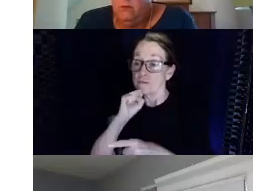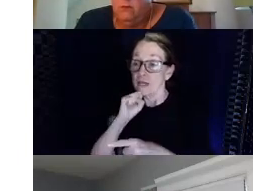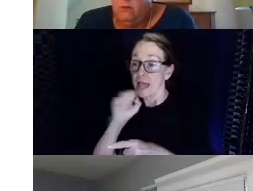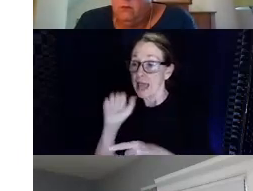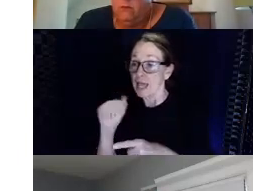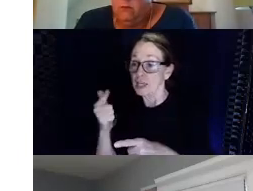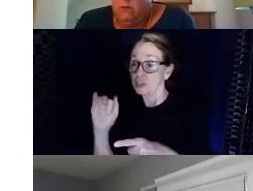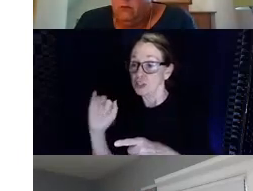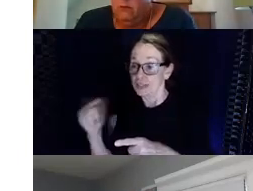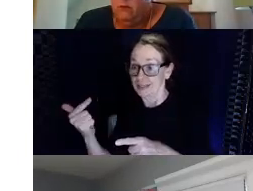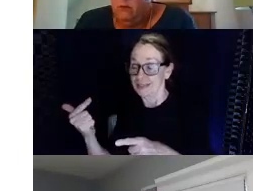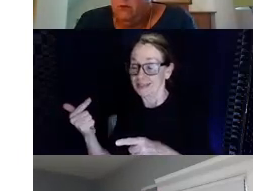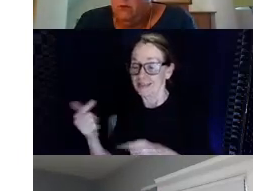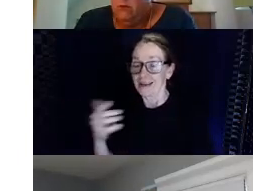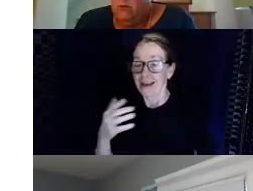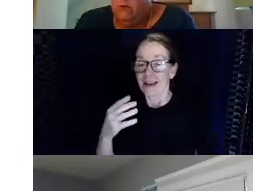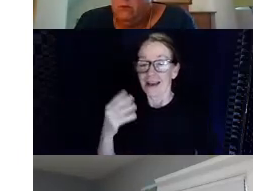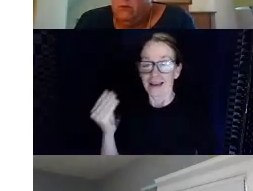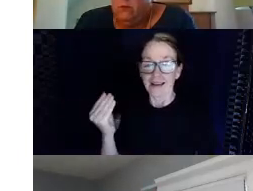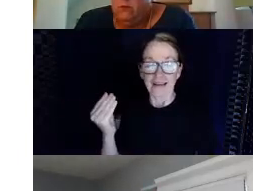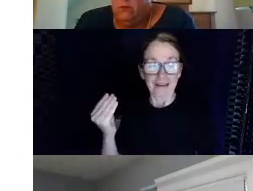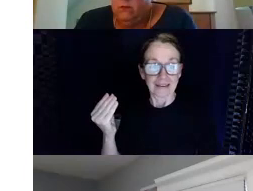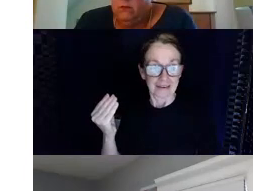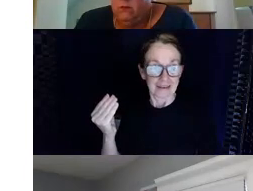AND BRINGING IN MORE REPRESENTATIVES.